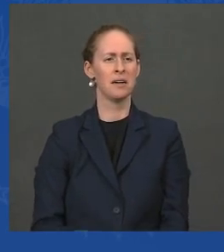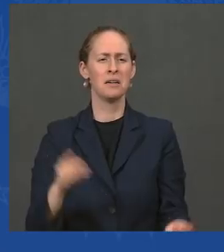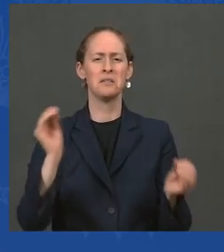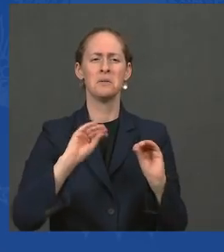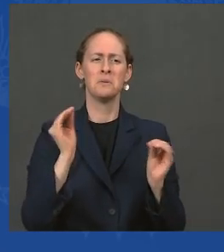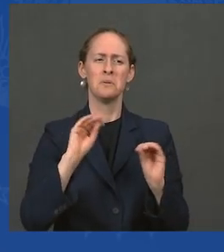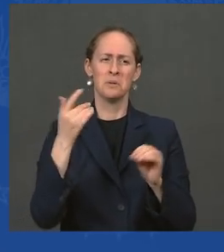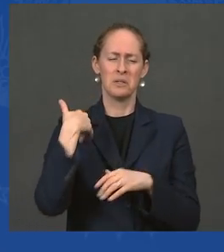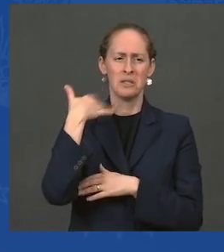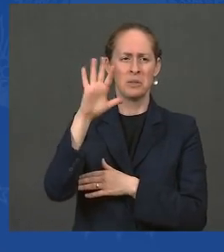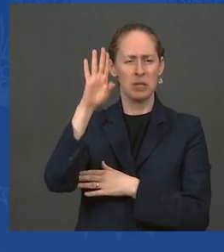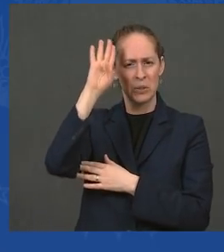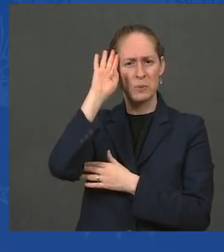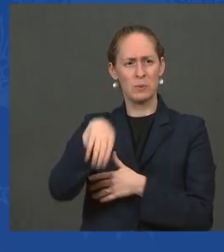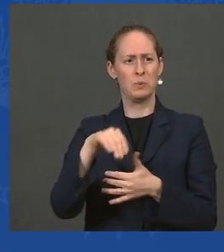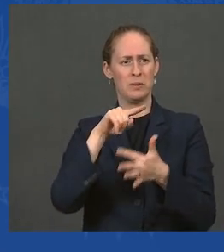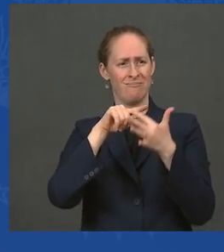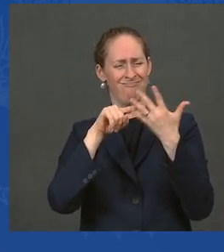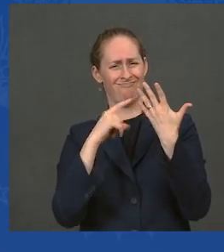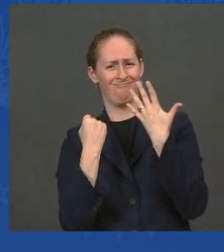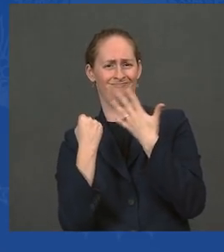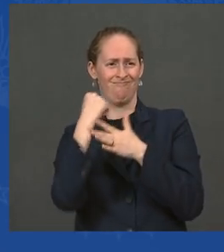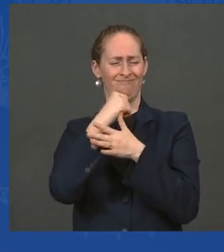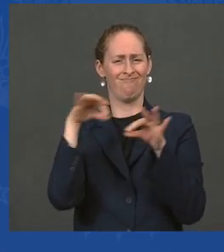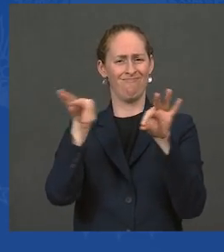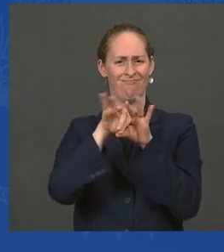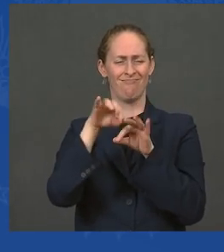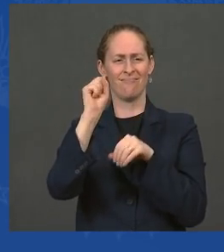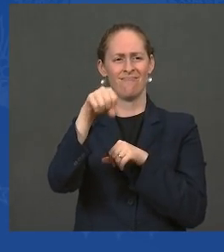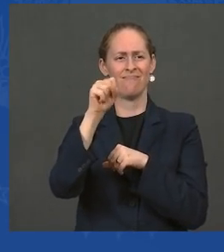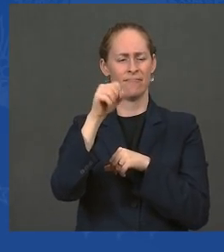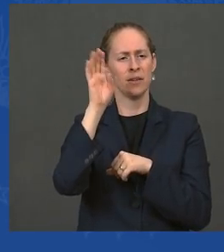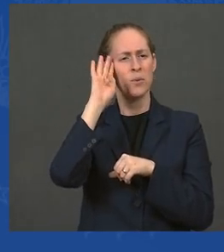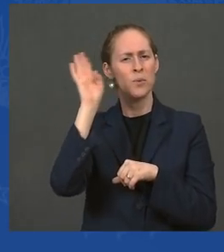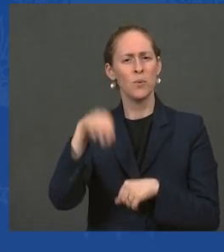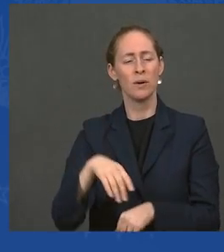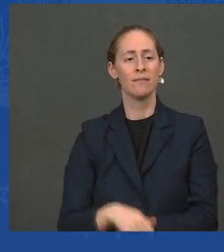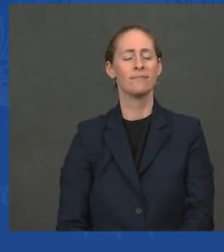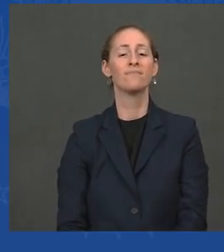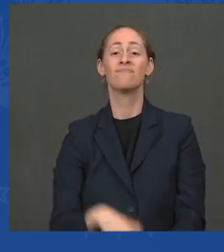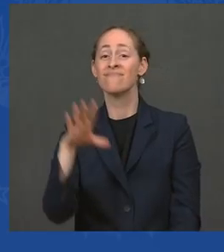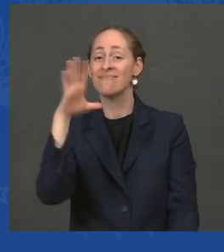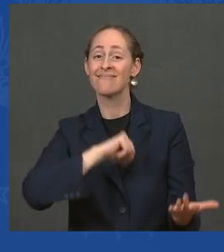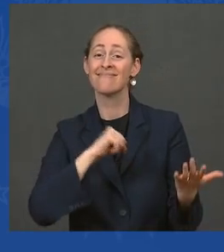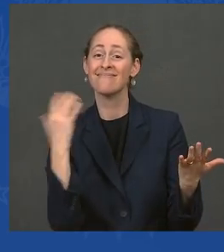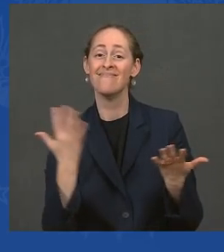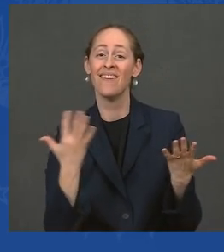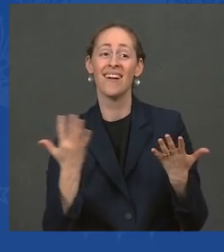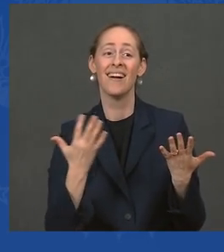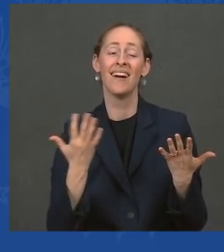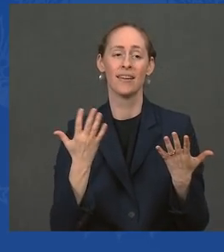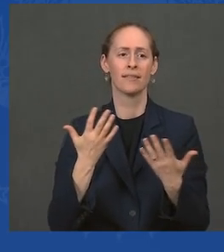Both these bills were all what I talked about. But guess what? Eighty-one million people voted for me.